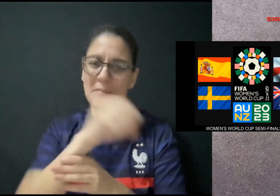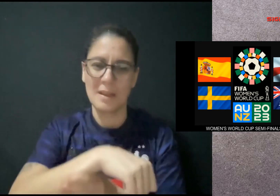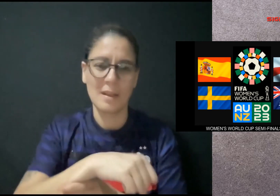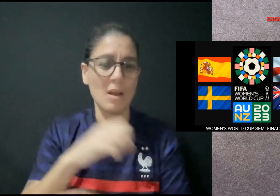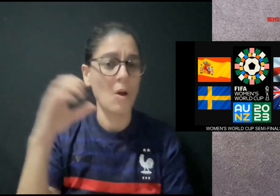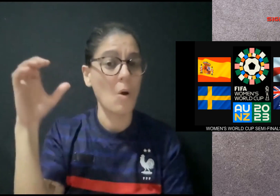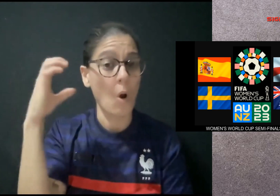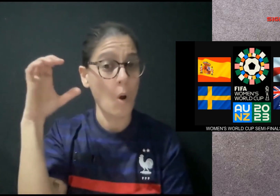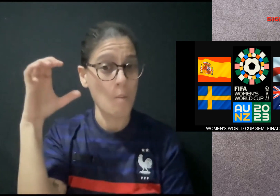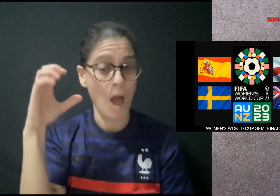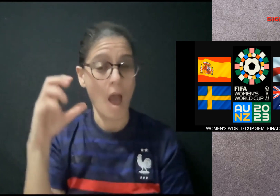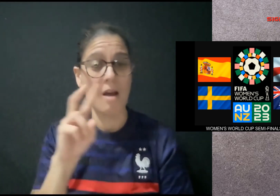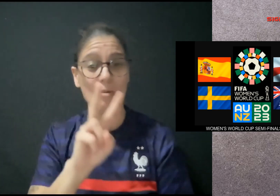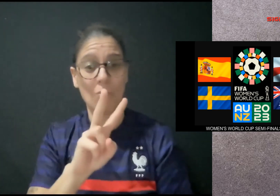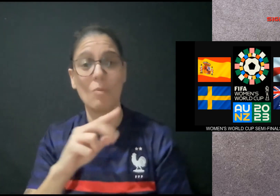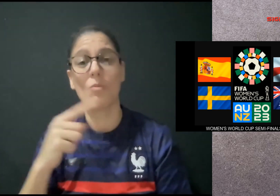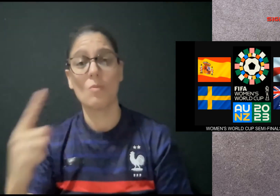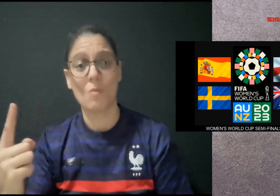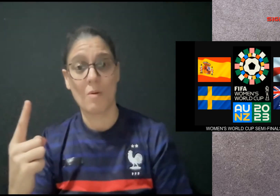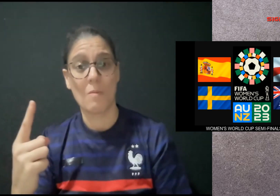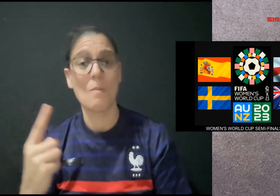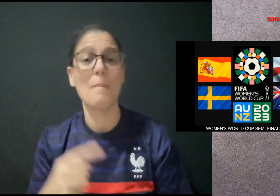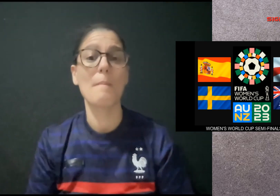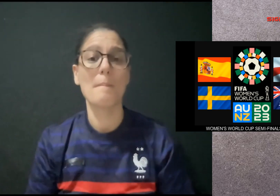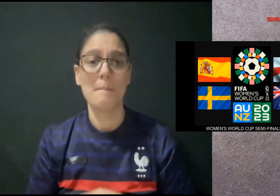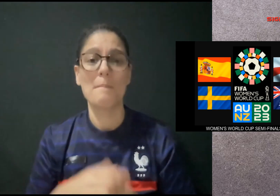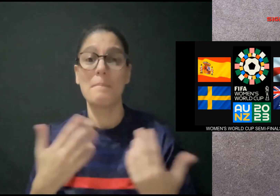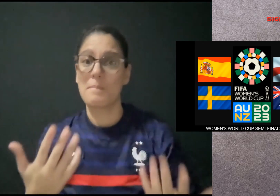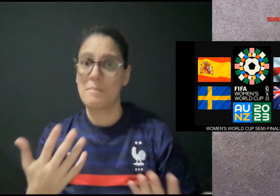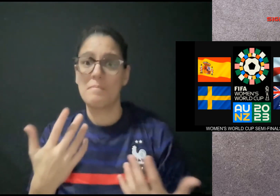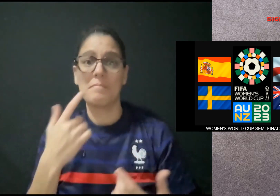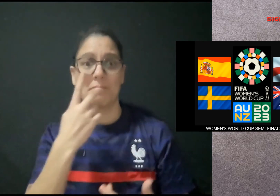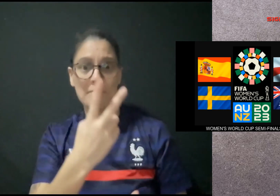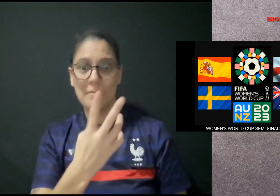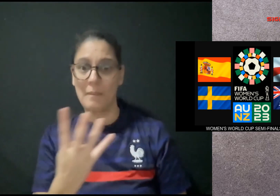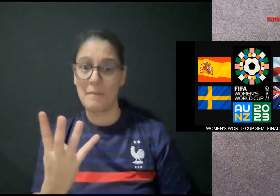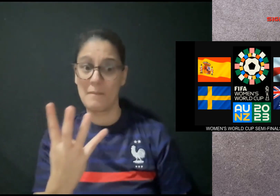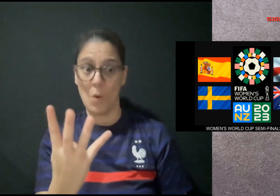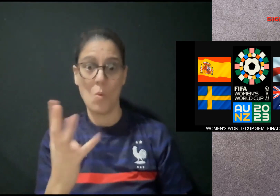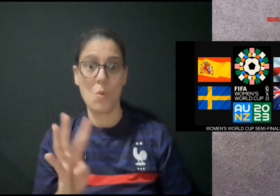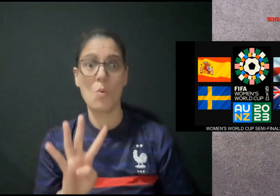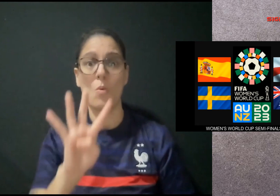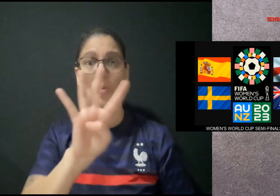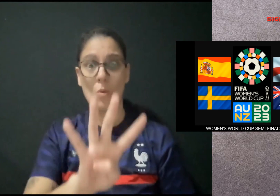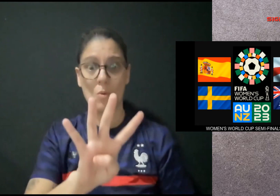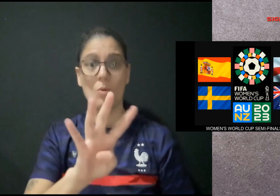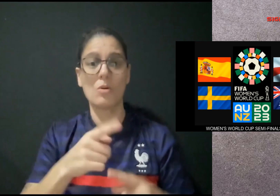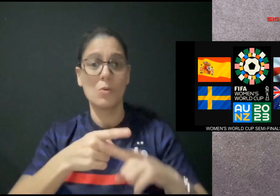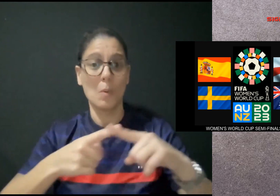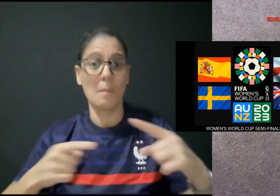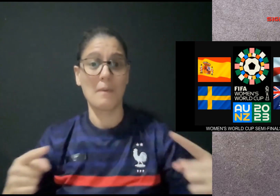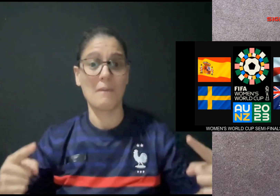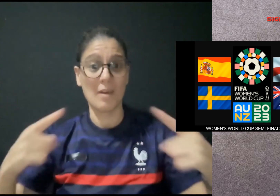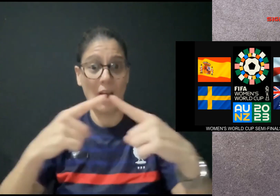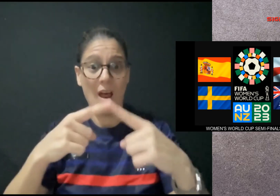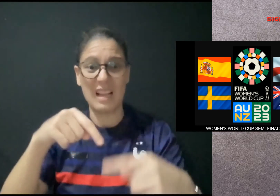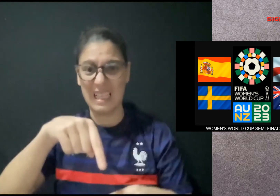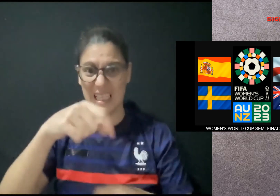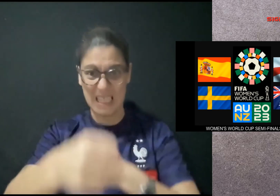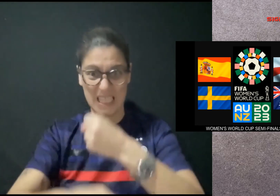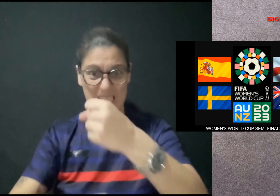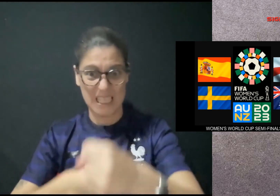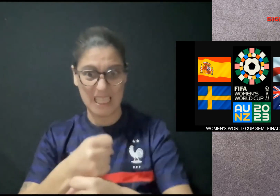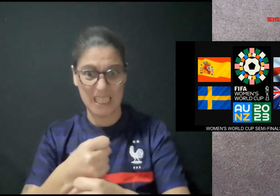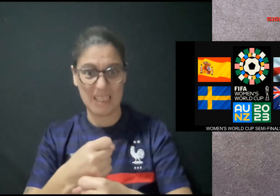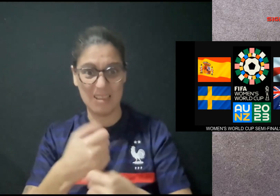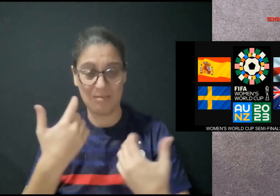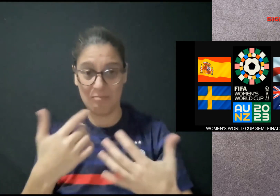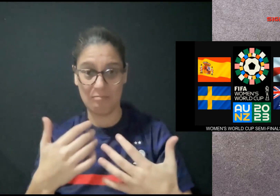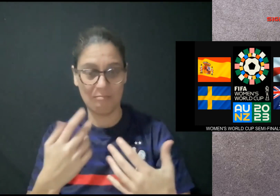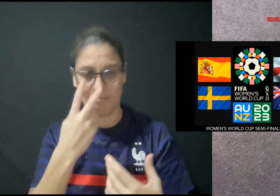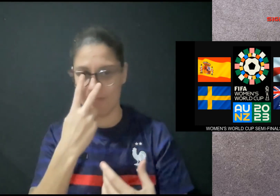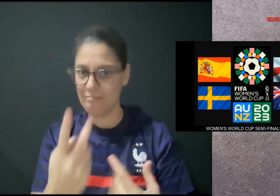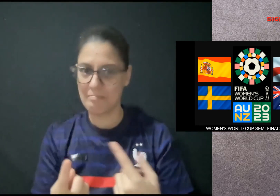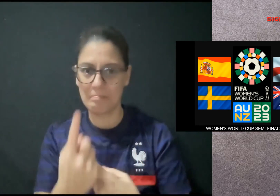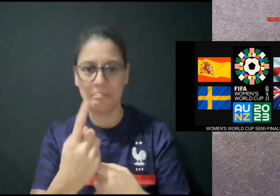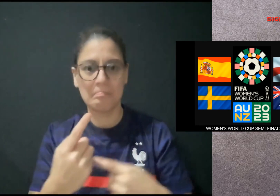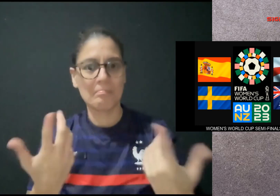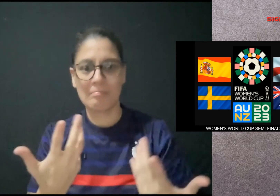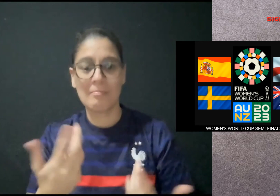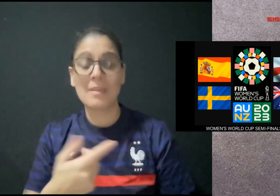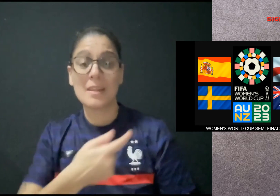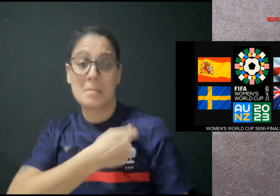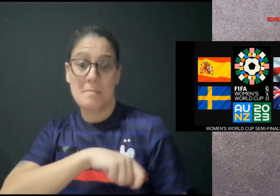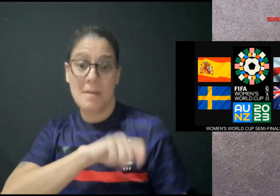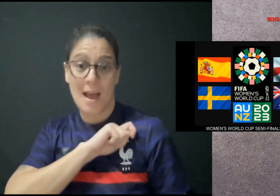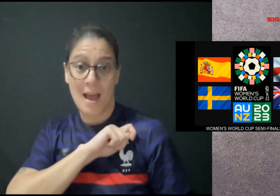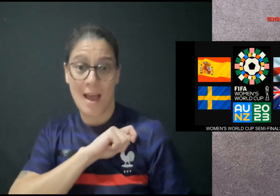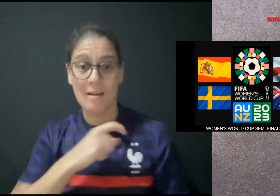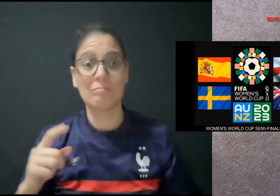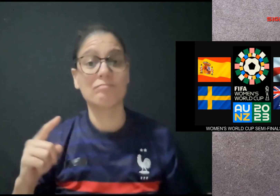beat Columbia 2 to 1 that means all four semifinal spots in this year's tournament are filled